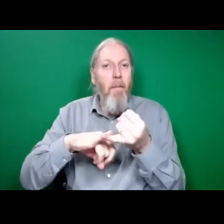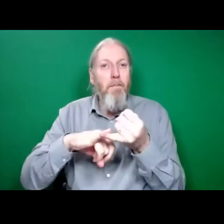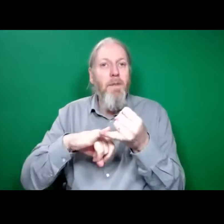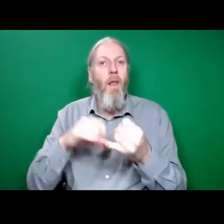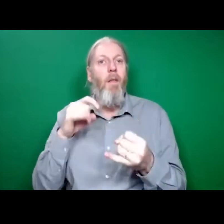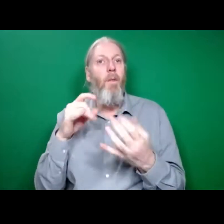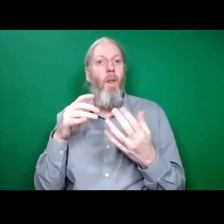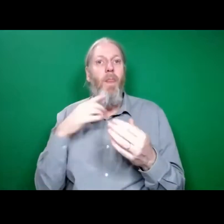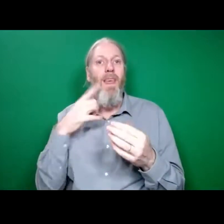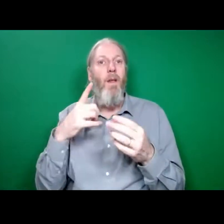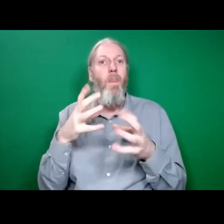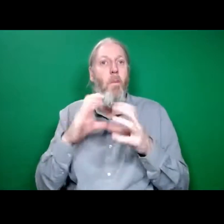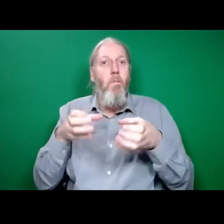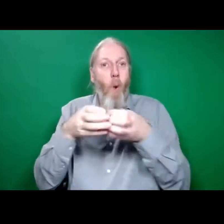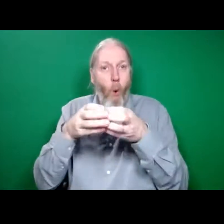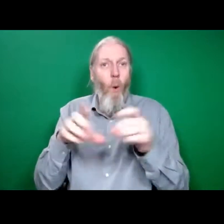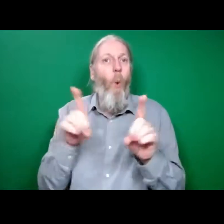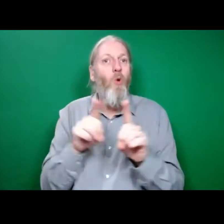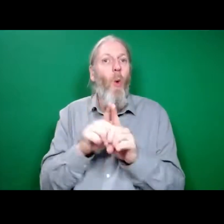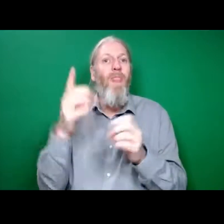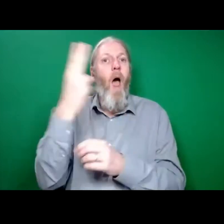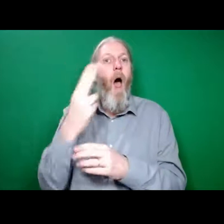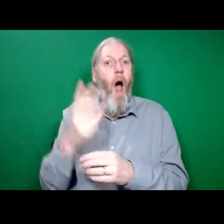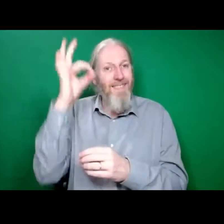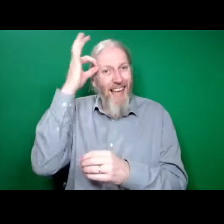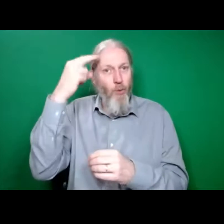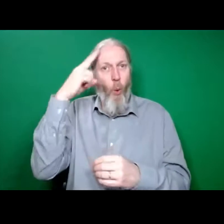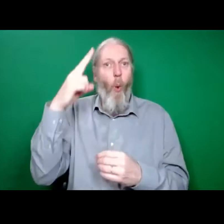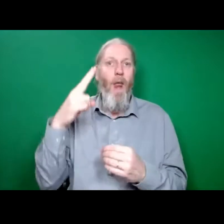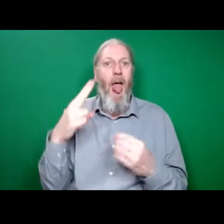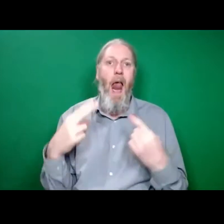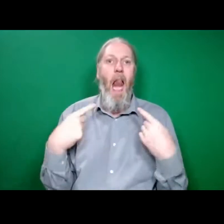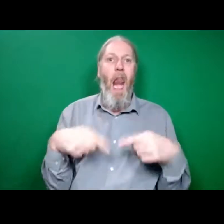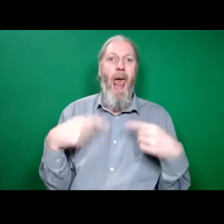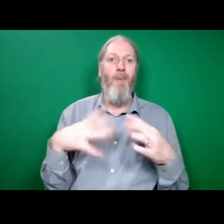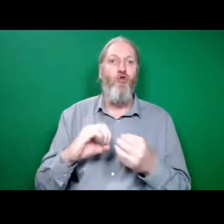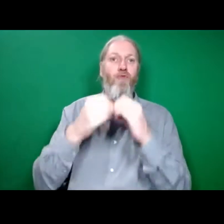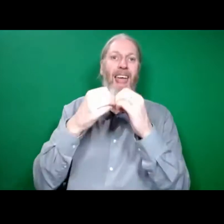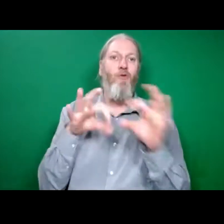plan, our regeneration and economic strategy, the skills and employability plan for Medway, so internally